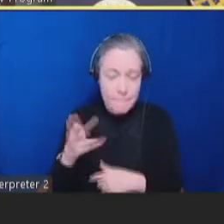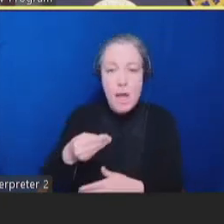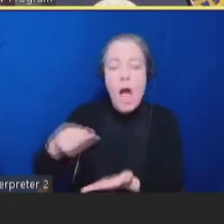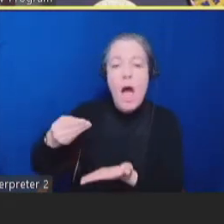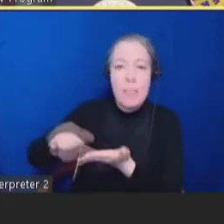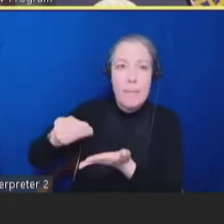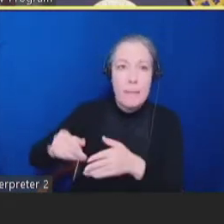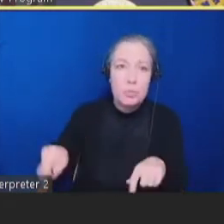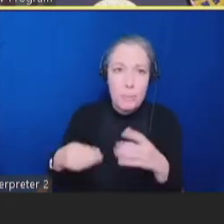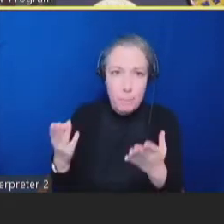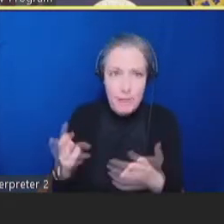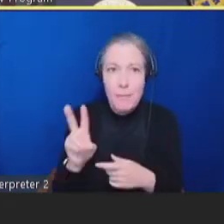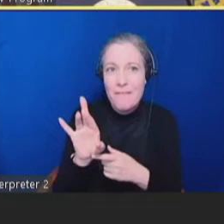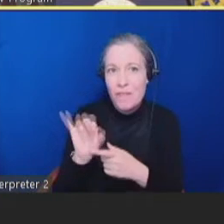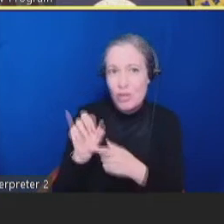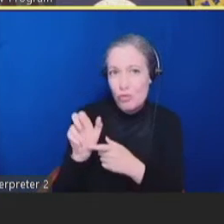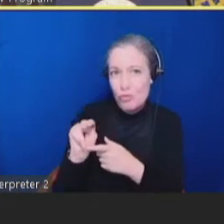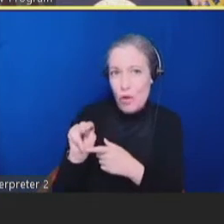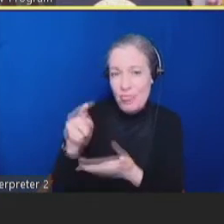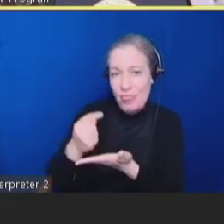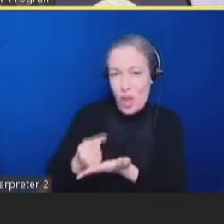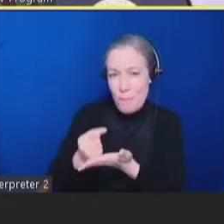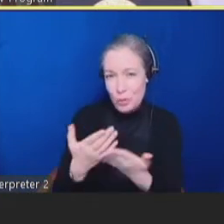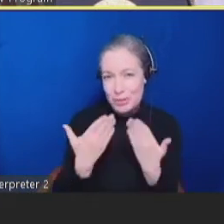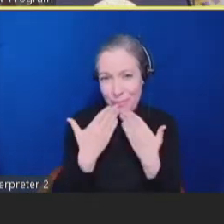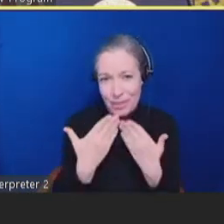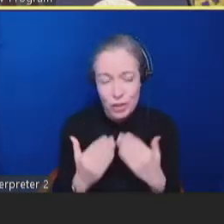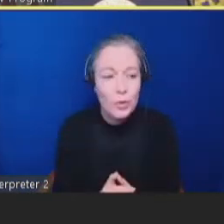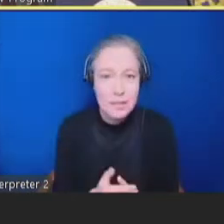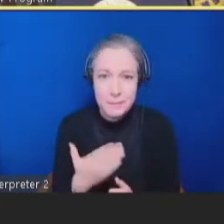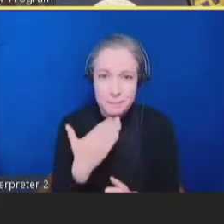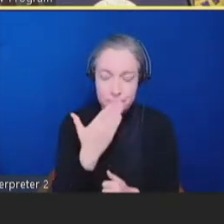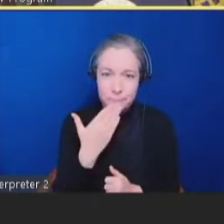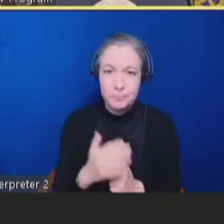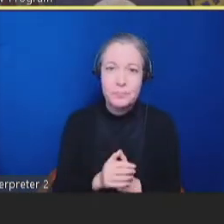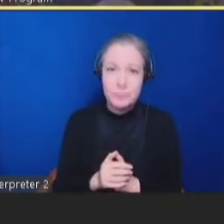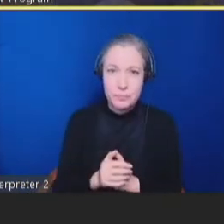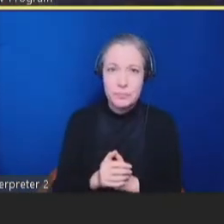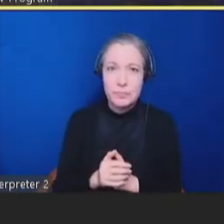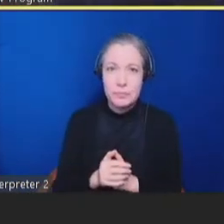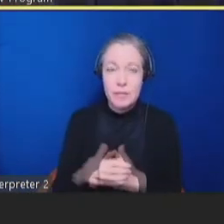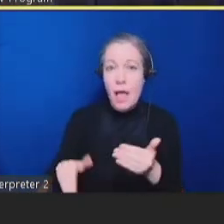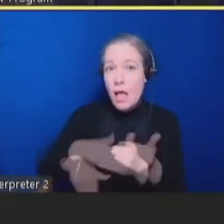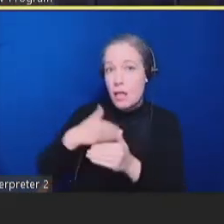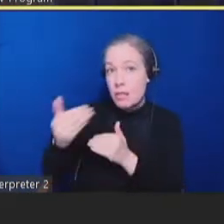Robert Hopkins: Thank you very much. Our next presenter is Dr. Vinod Balachandran